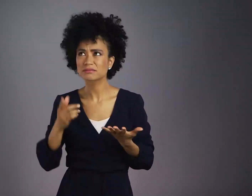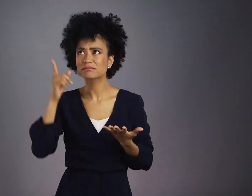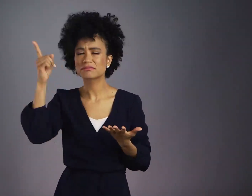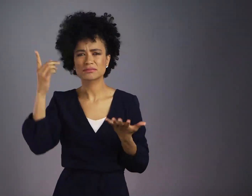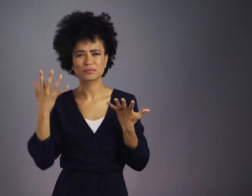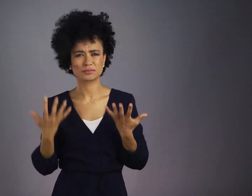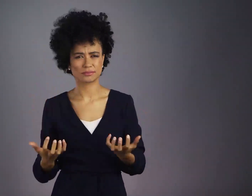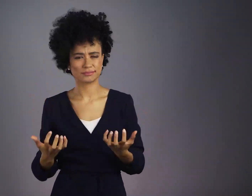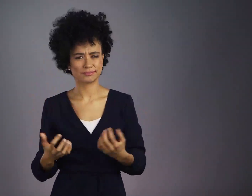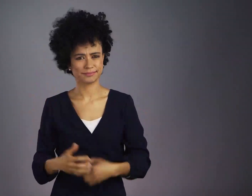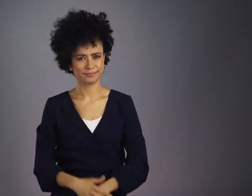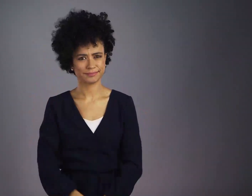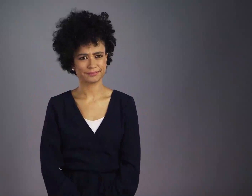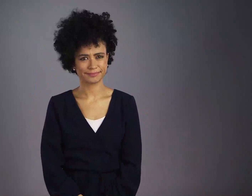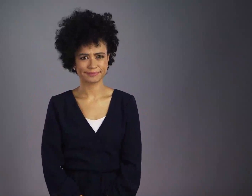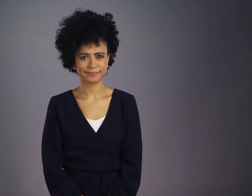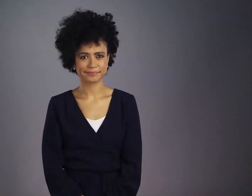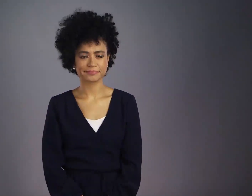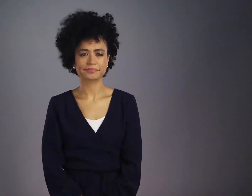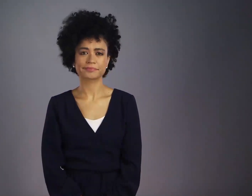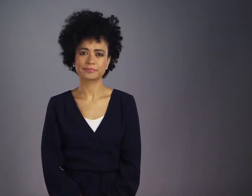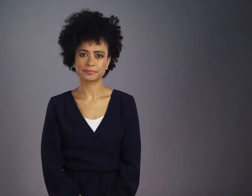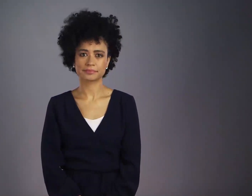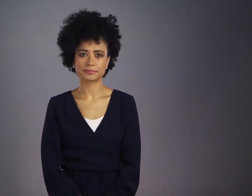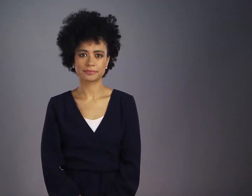It is the proper use of the will.